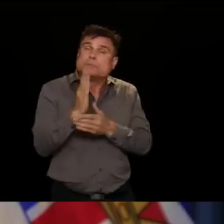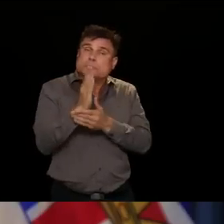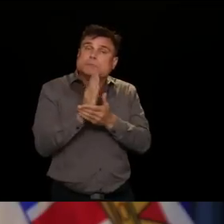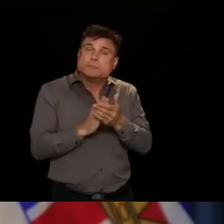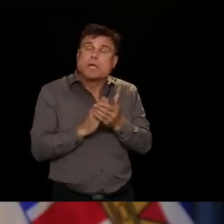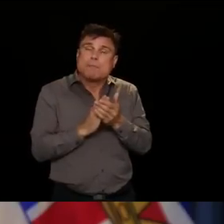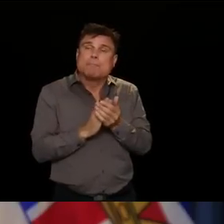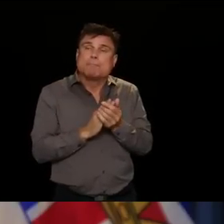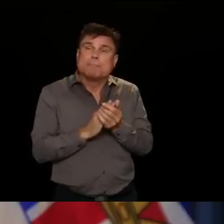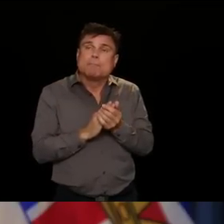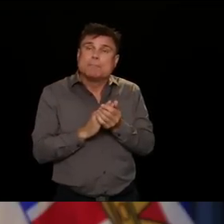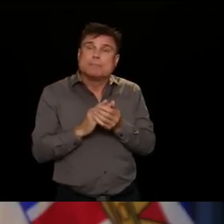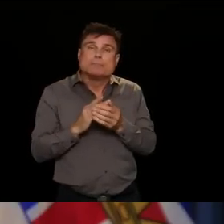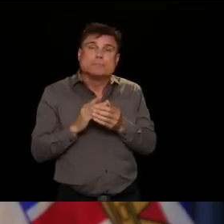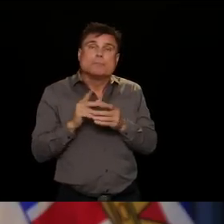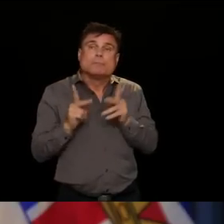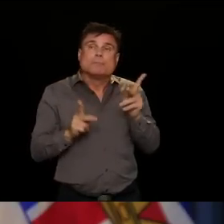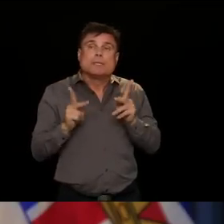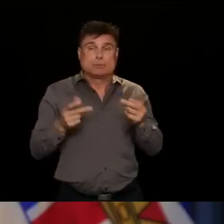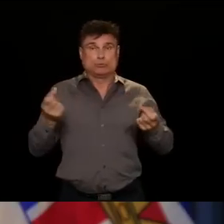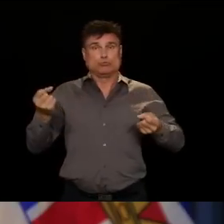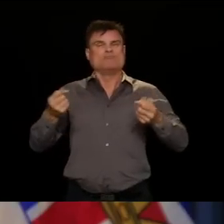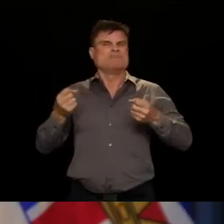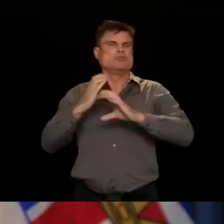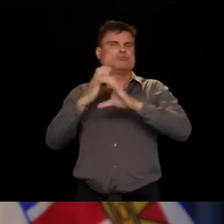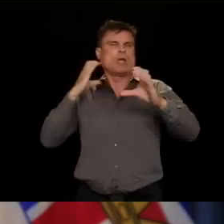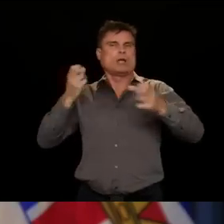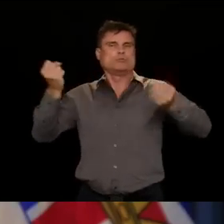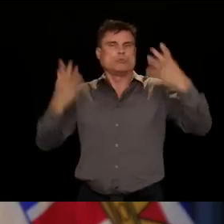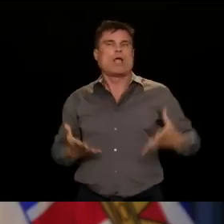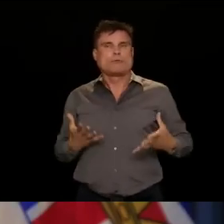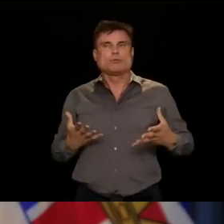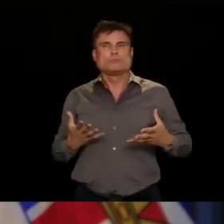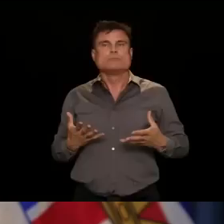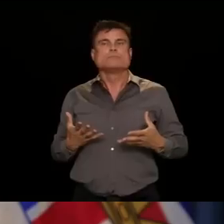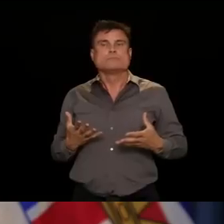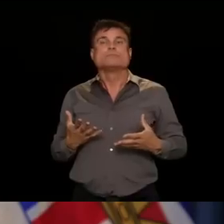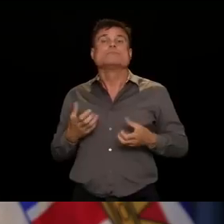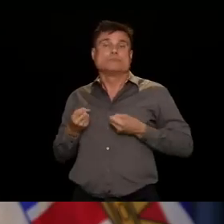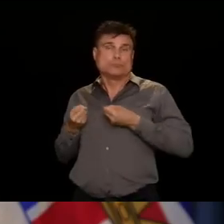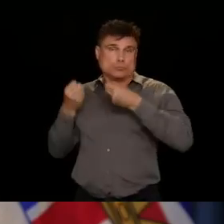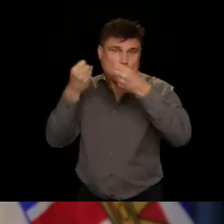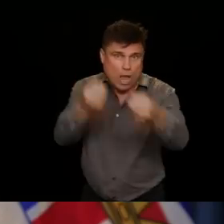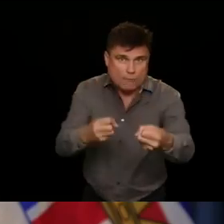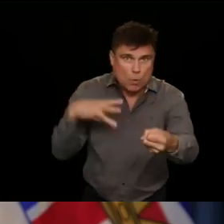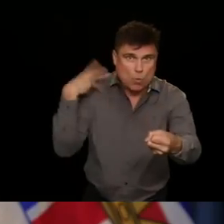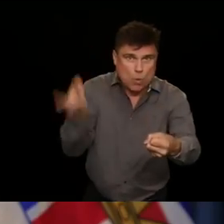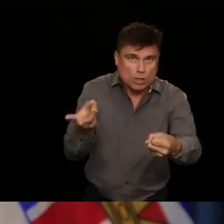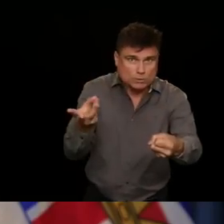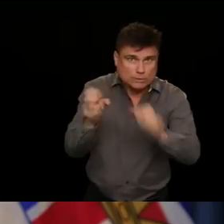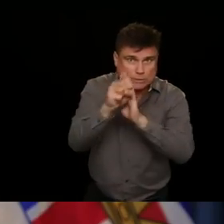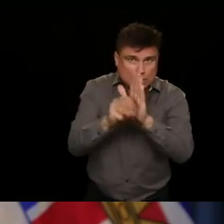They are getting used to it, as we are all learning about how to do that safely, and we have had people who have returned from